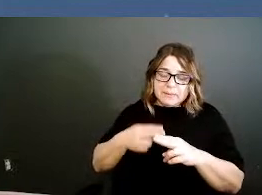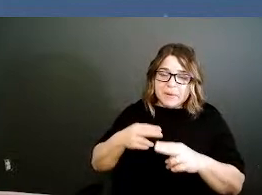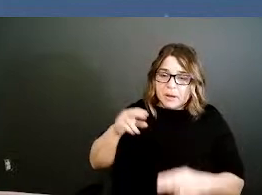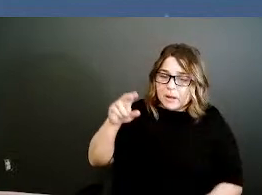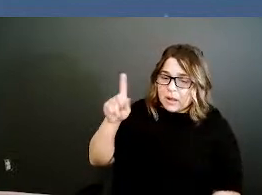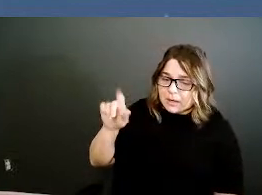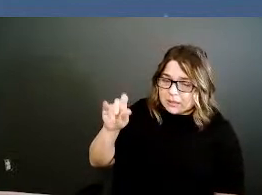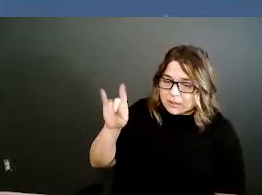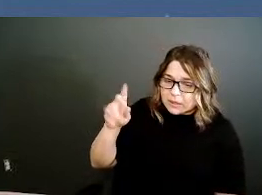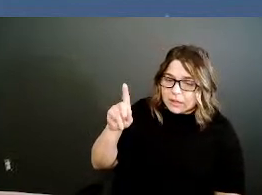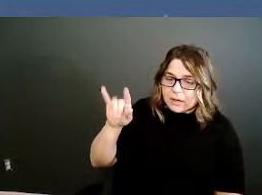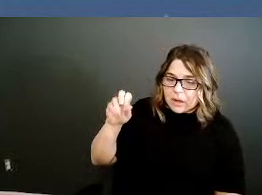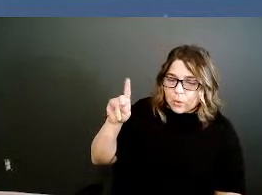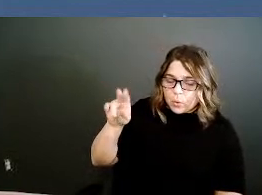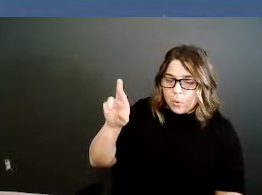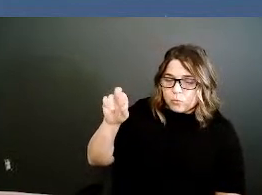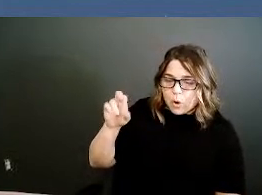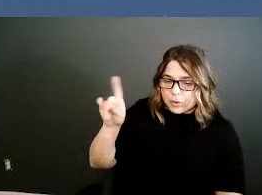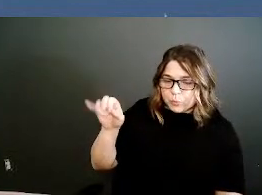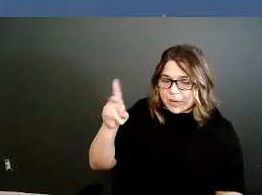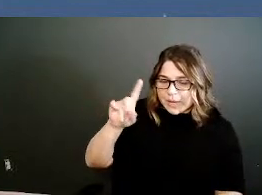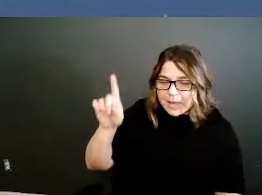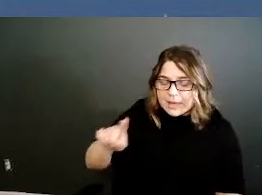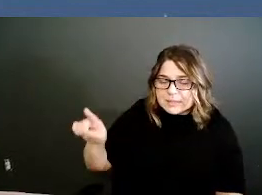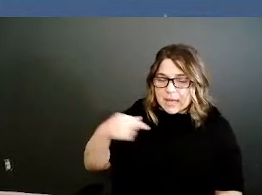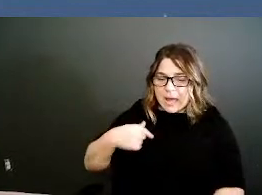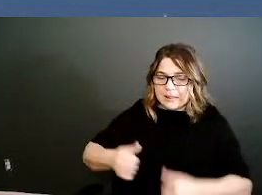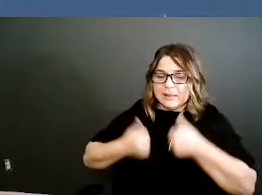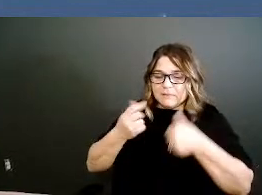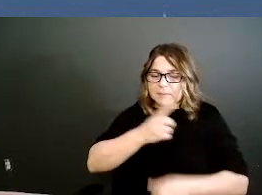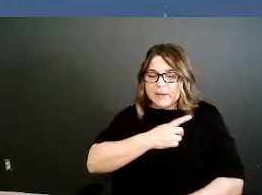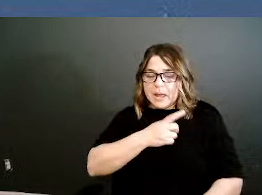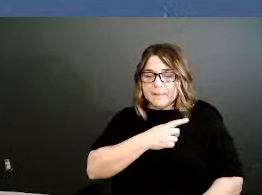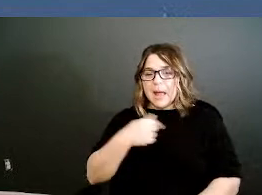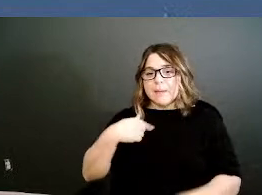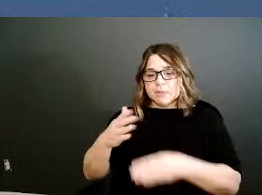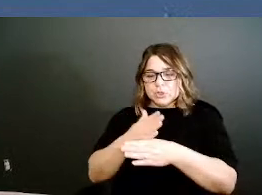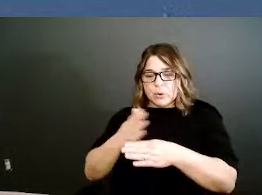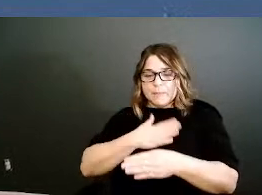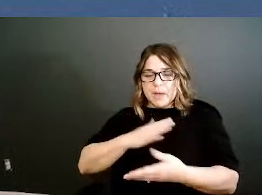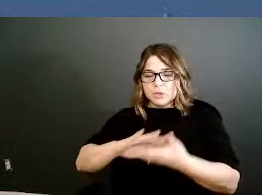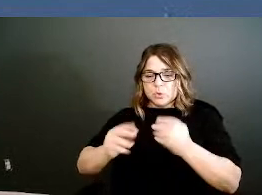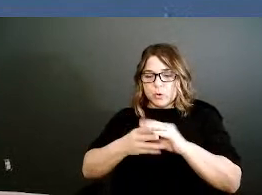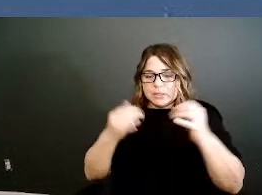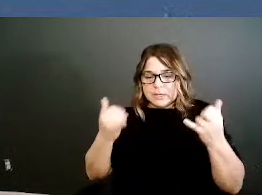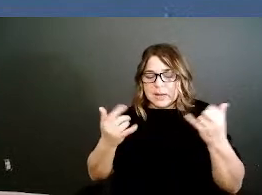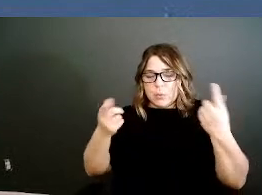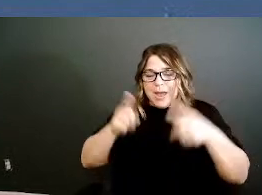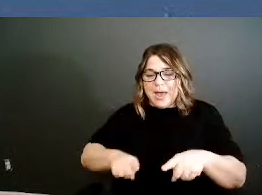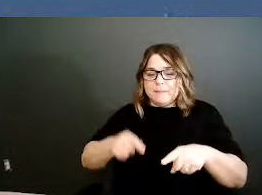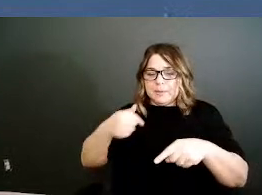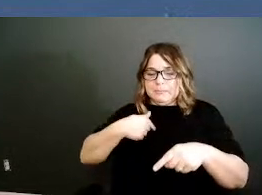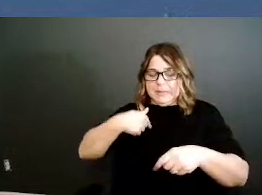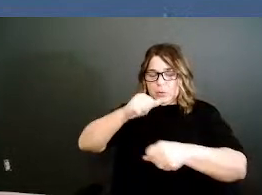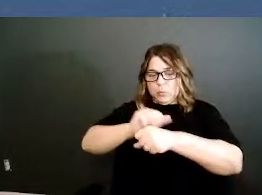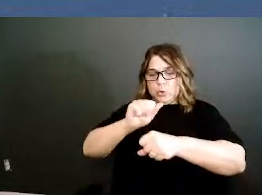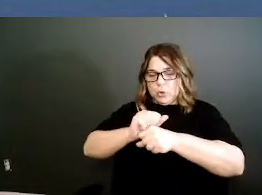NOTICED IT WAS PEOPLE WHO HAD COVID WERE COME INTO WORK AND OUR WORKPLACE DIDN'T HAVE ENOUGH SAFETY EQUIPMENT FOR US TO PROTECT OURSELVES.